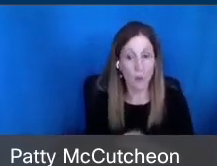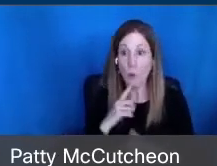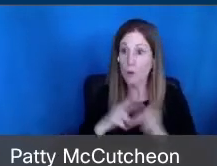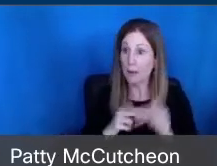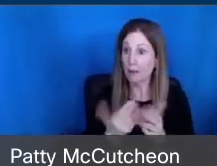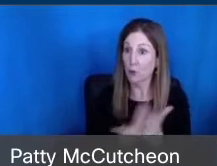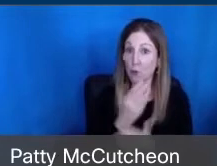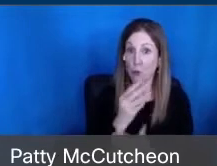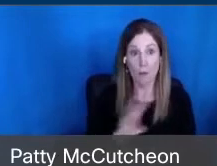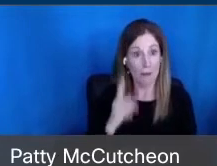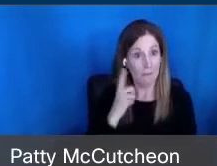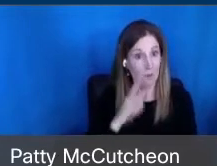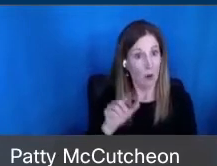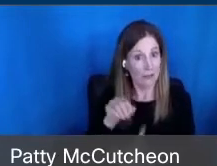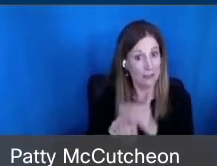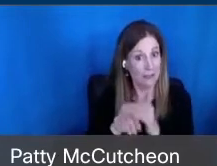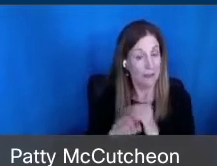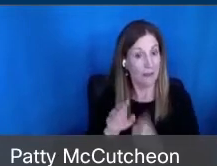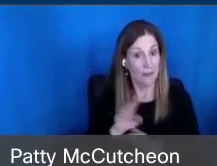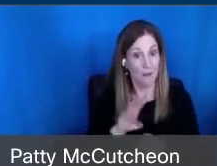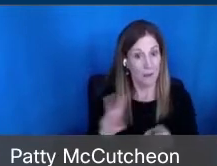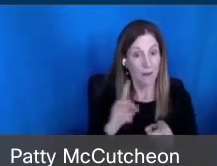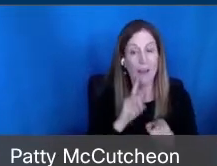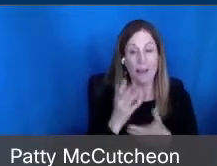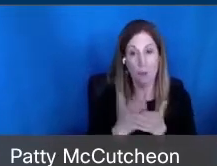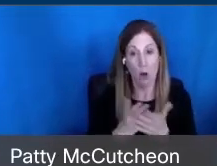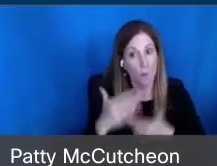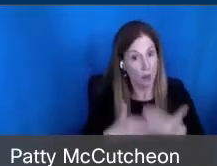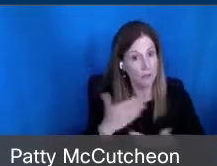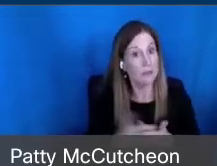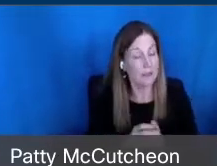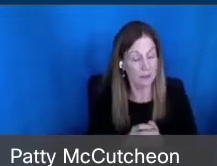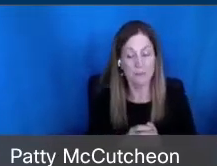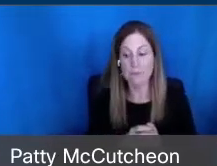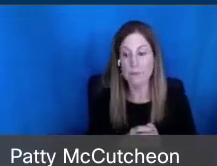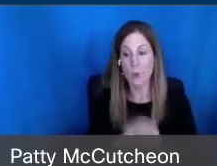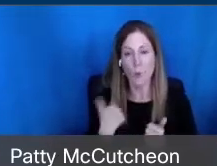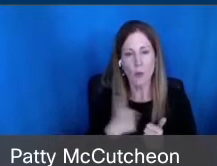accessibility was part of our process. When it came to work out data communications,